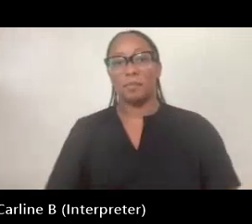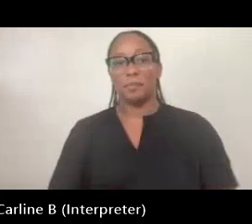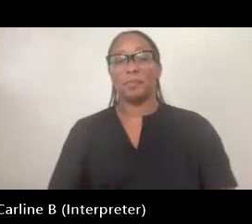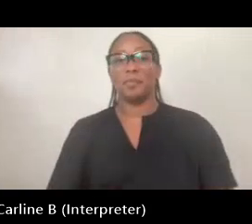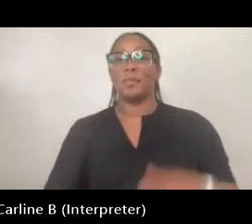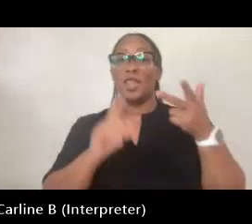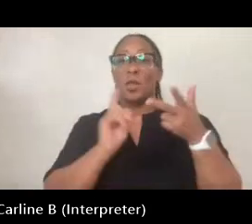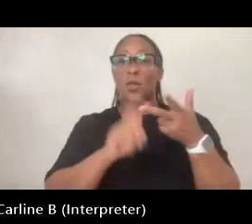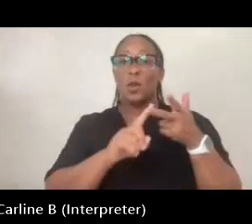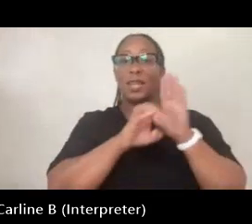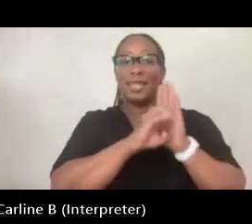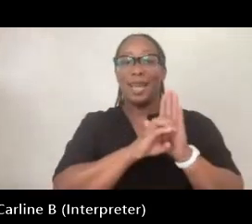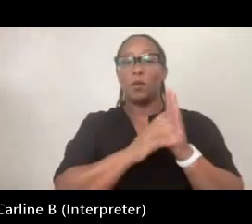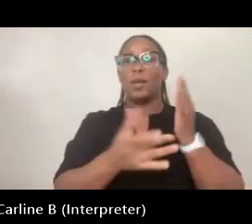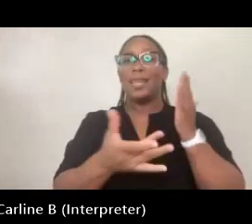Third example is a tech partnership.